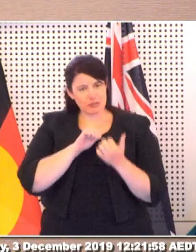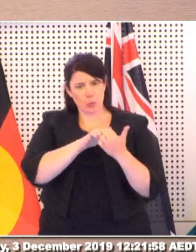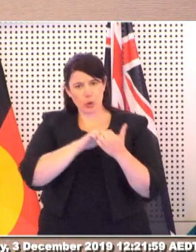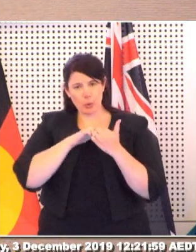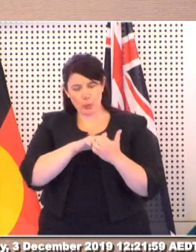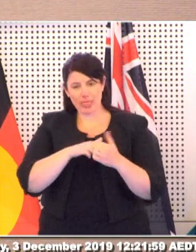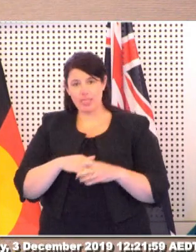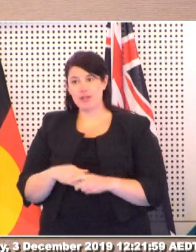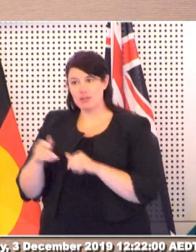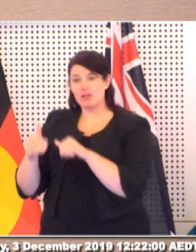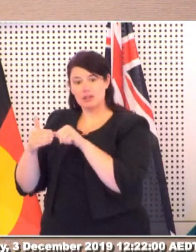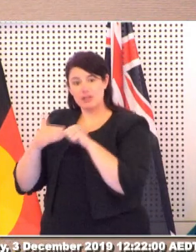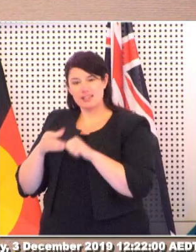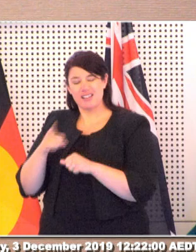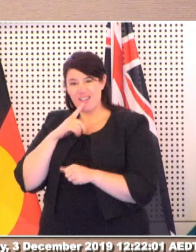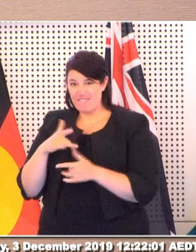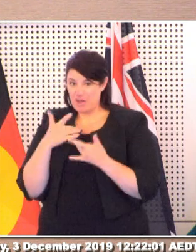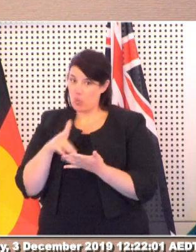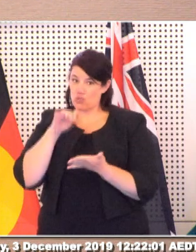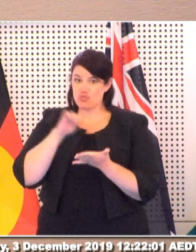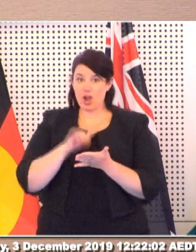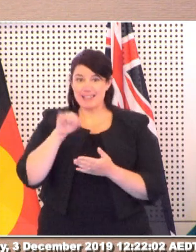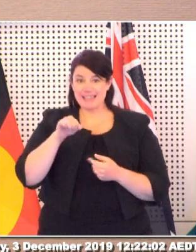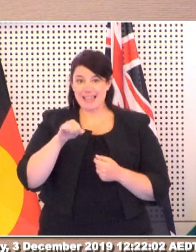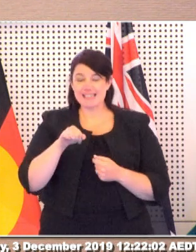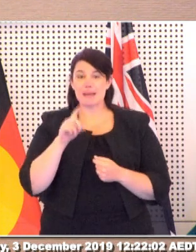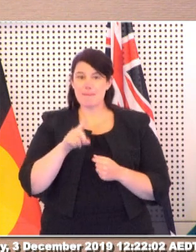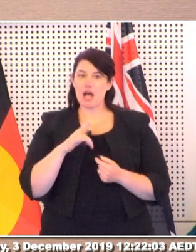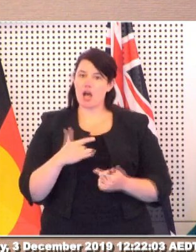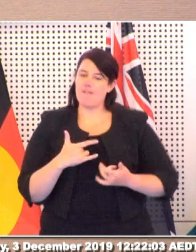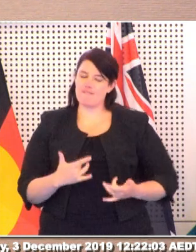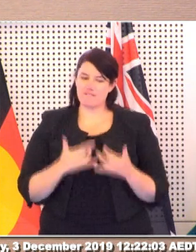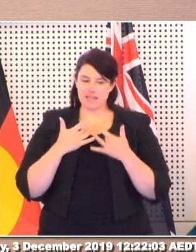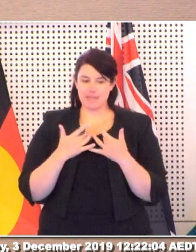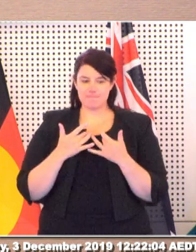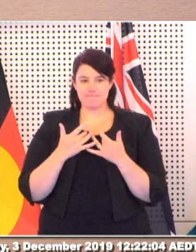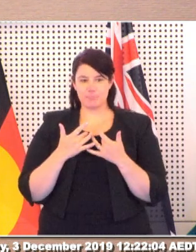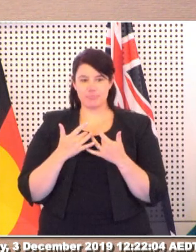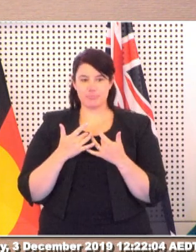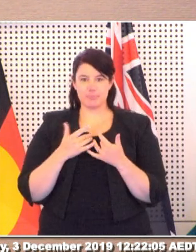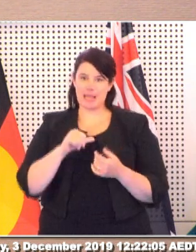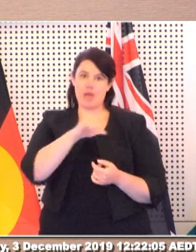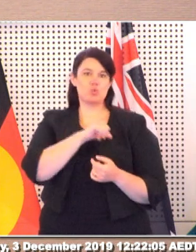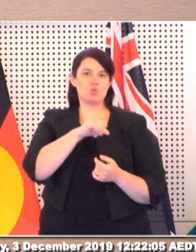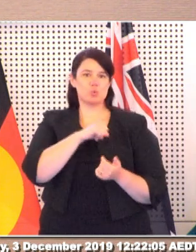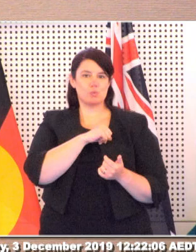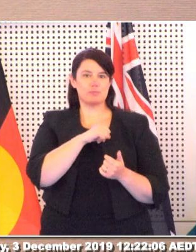But I think that’s also sitting in a cultural position at the moment or a